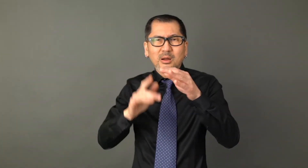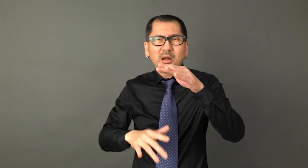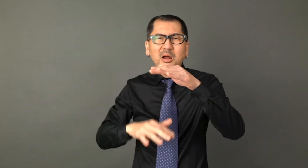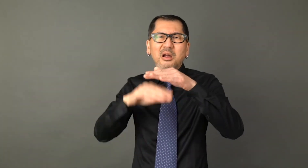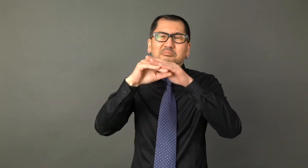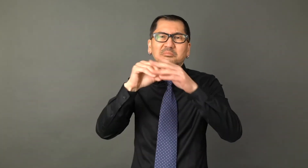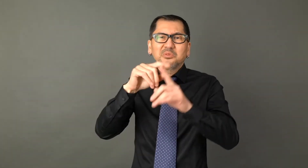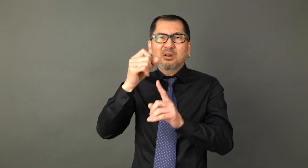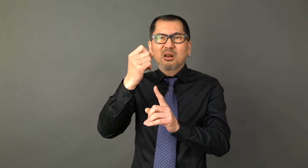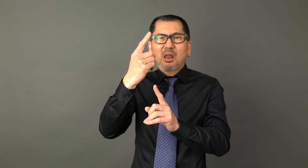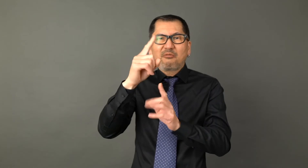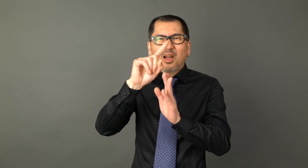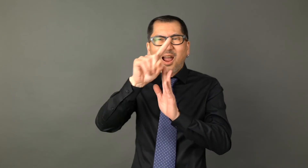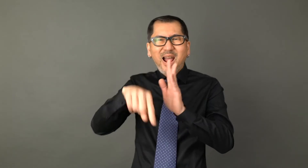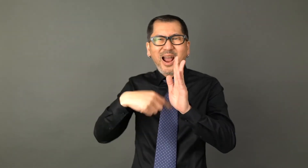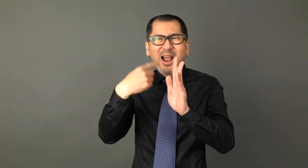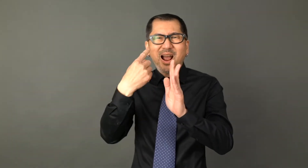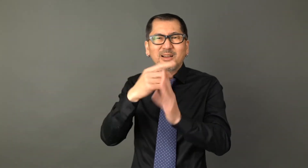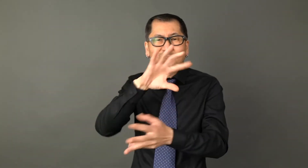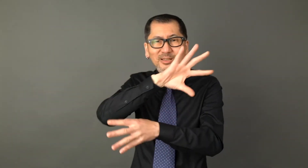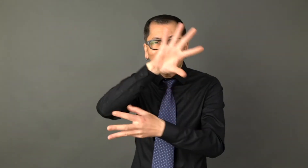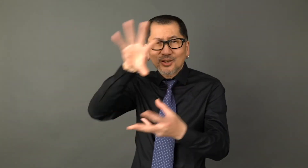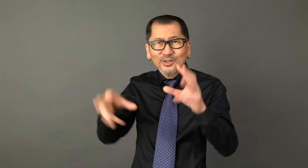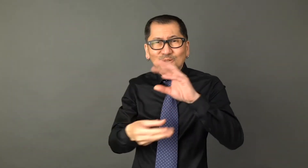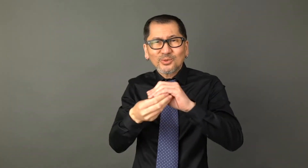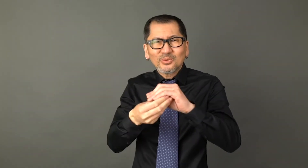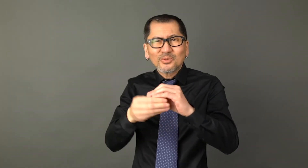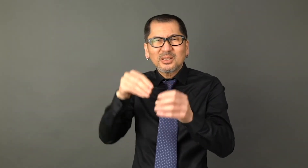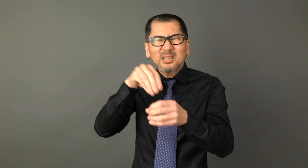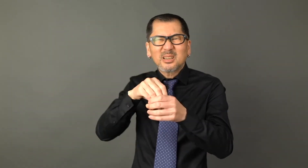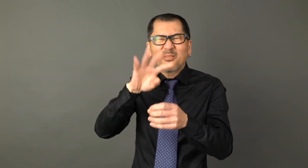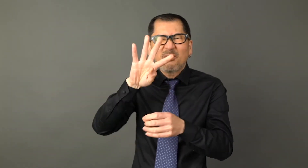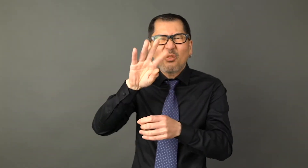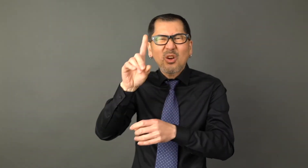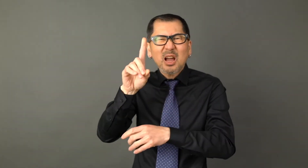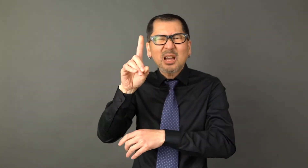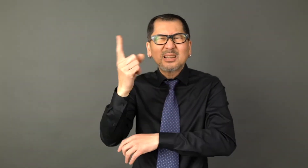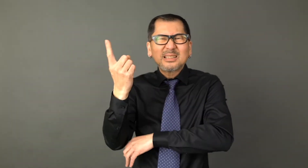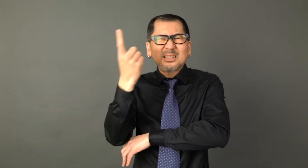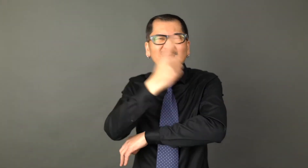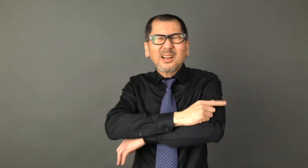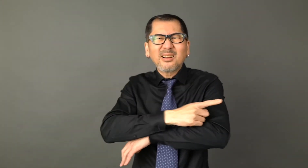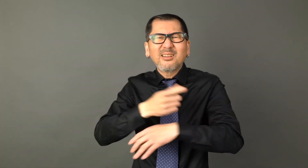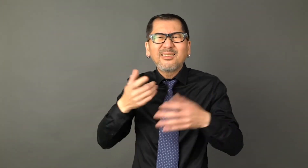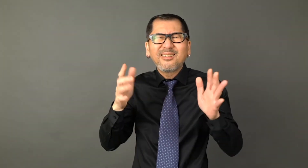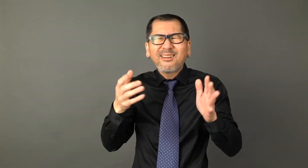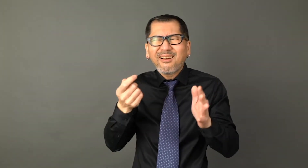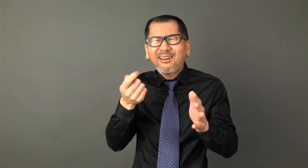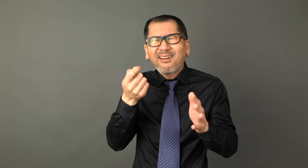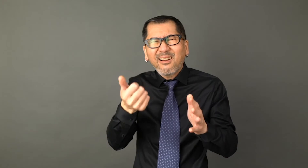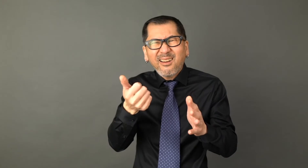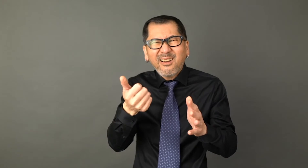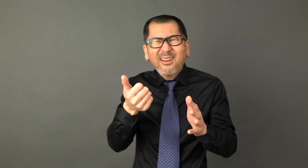for up to 11 hours total during those 41 days, which was insufficient.